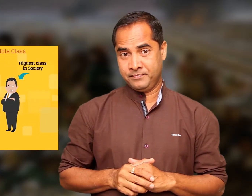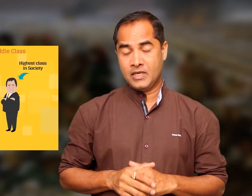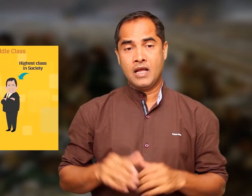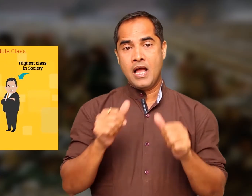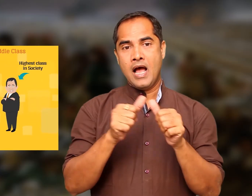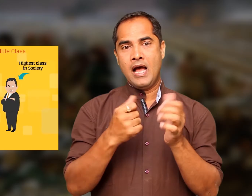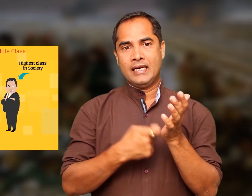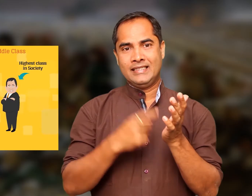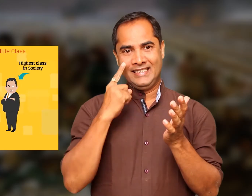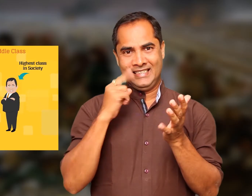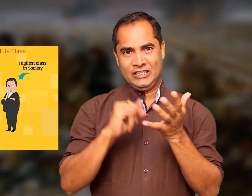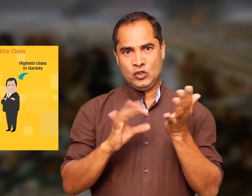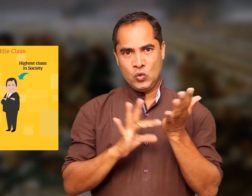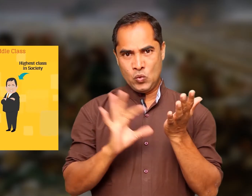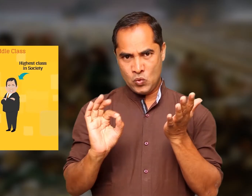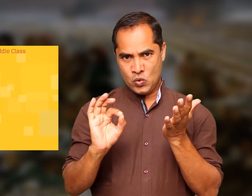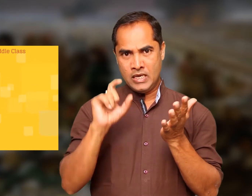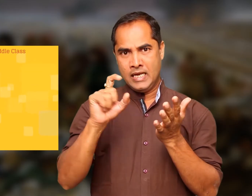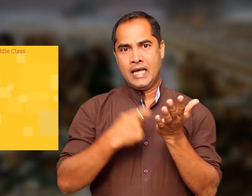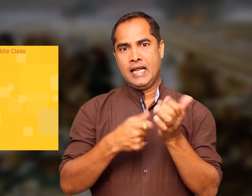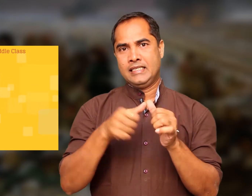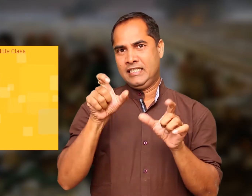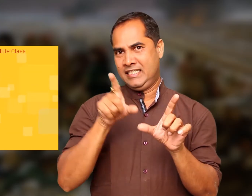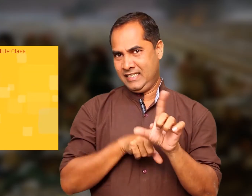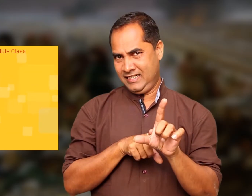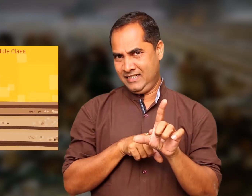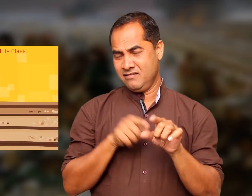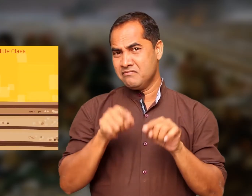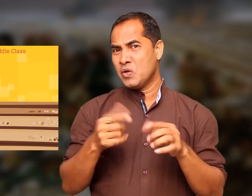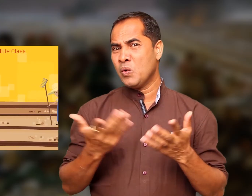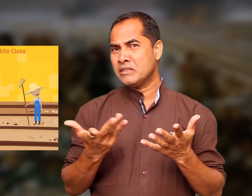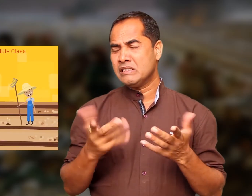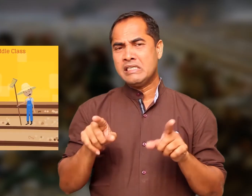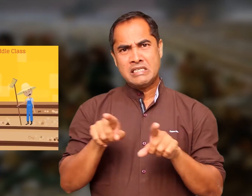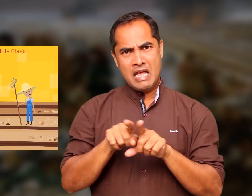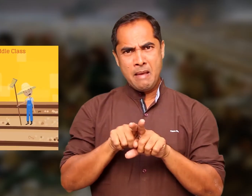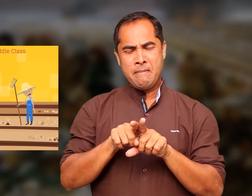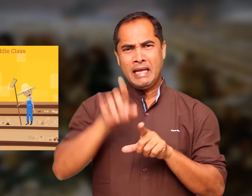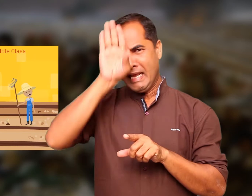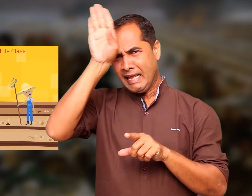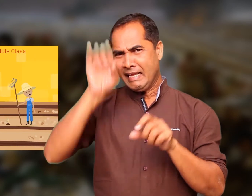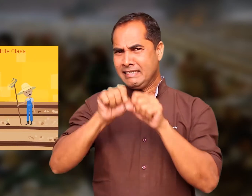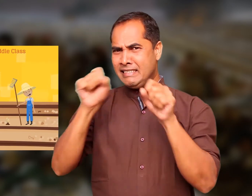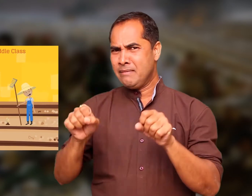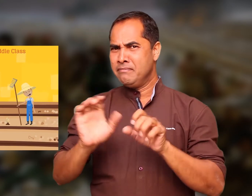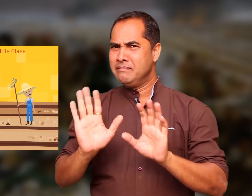is Aristocracy. Aristocracy is similar to passing down of